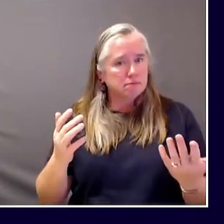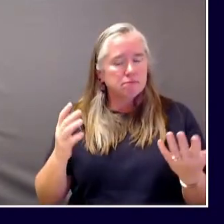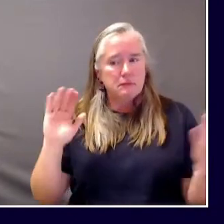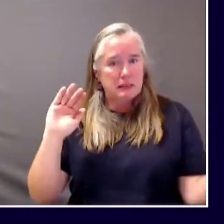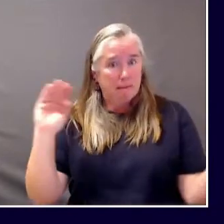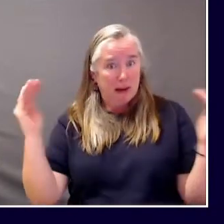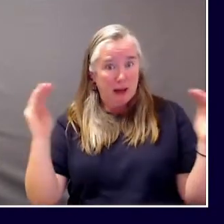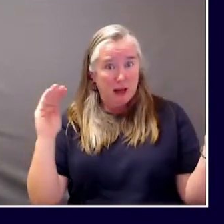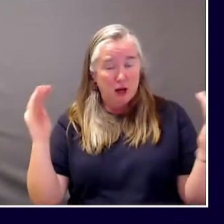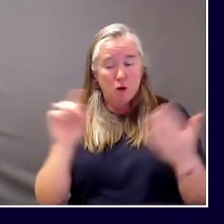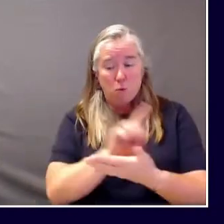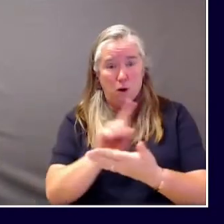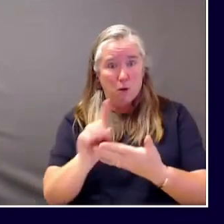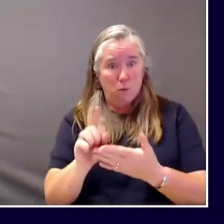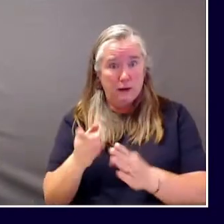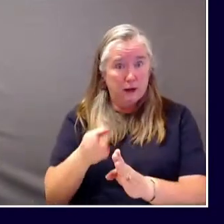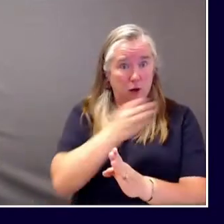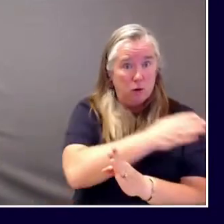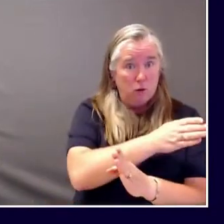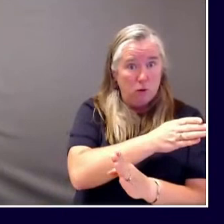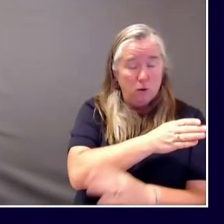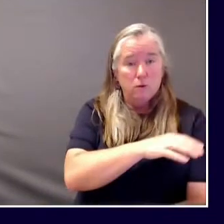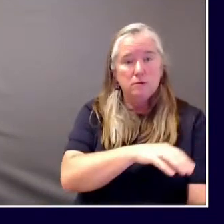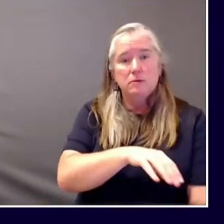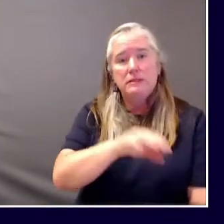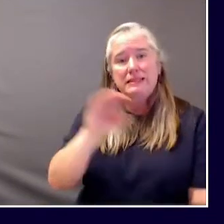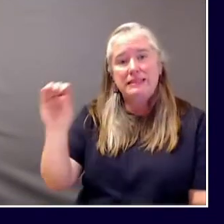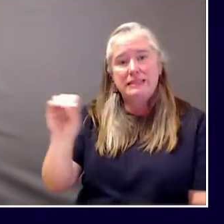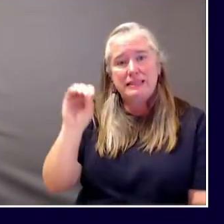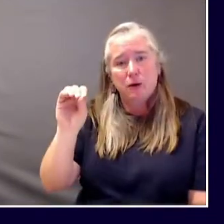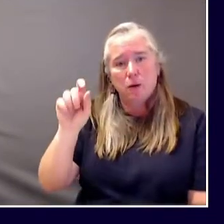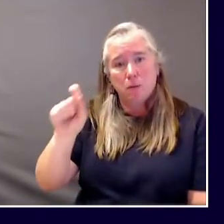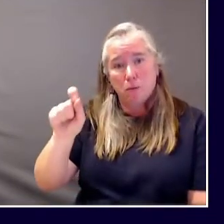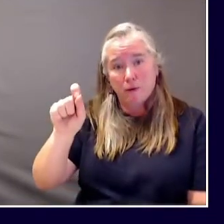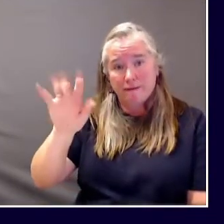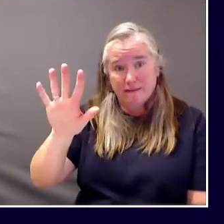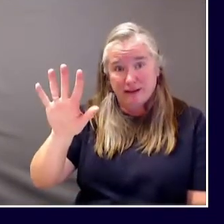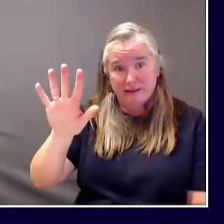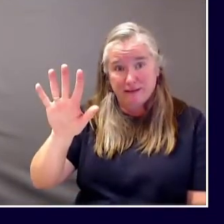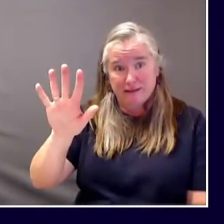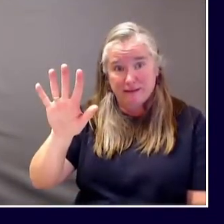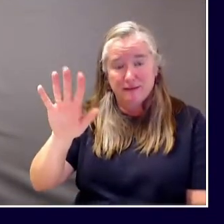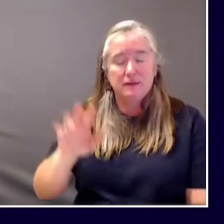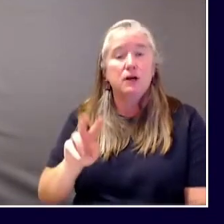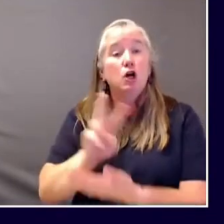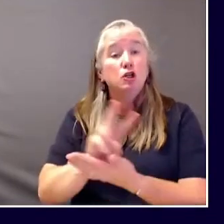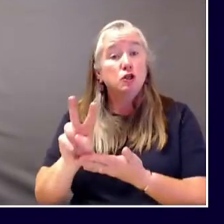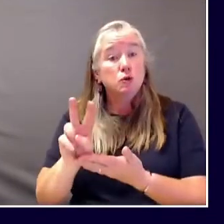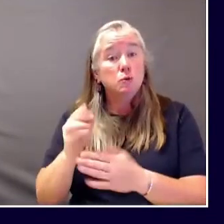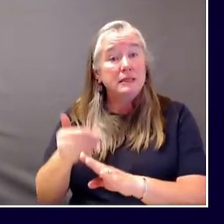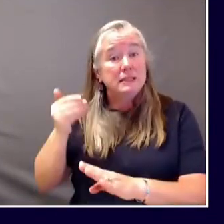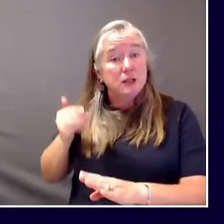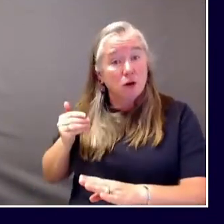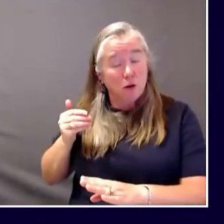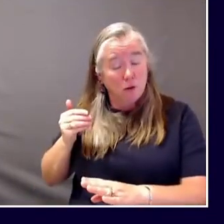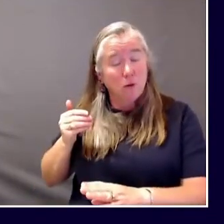exactly one week ago that number